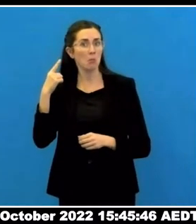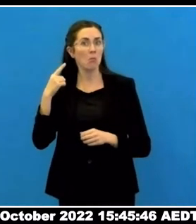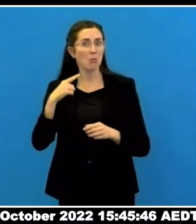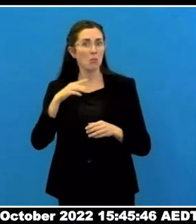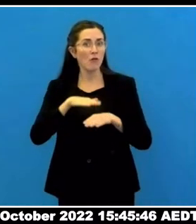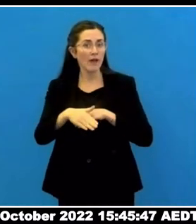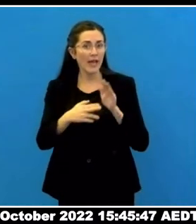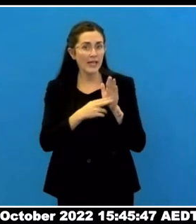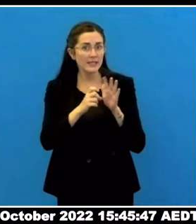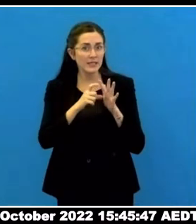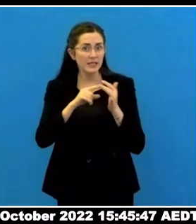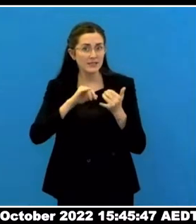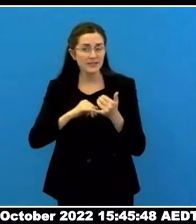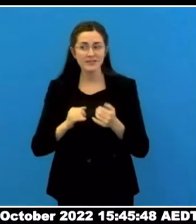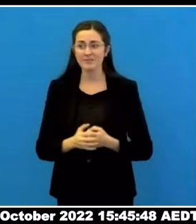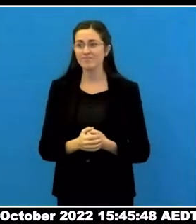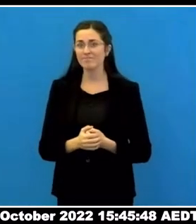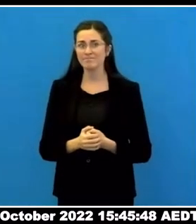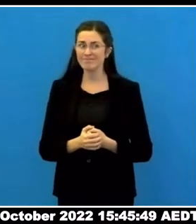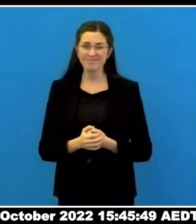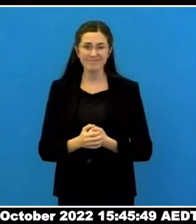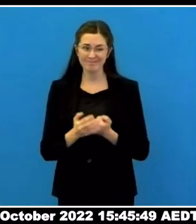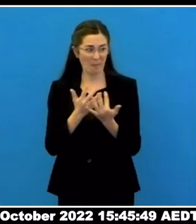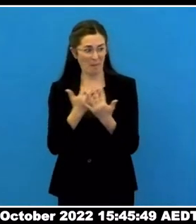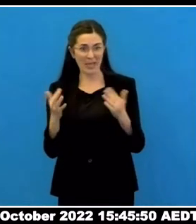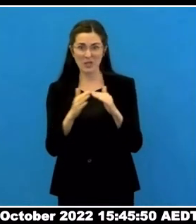So, there is not much people know about it.